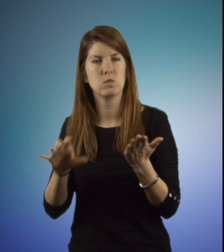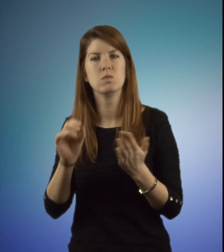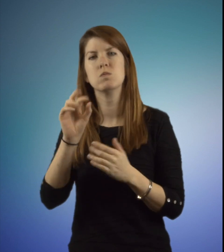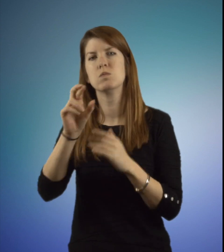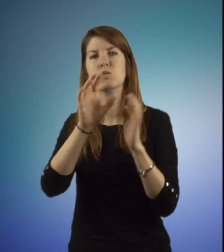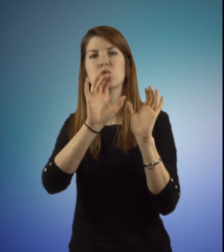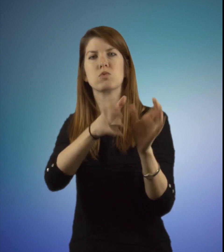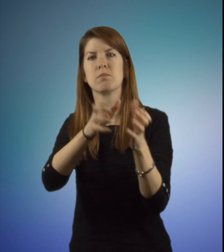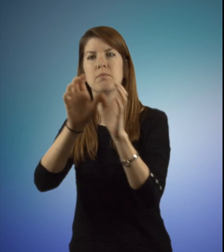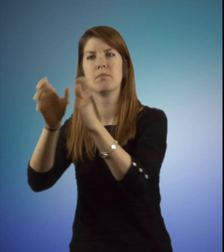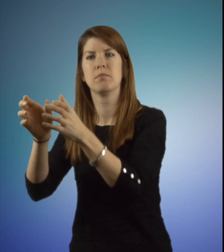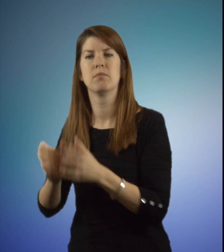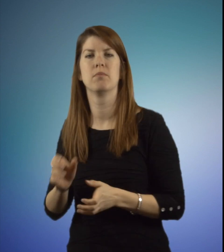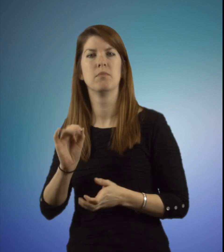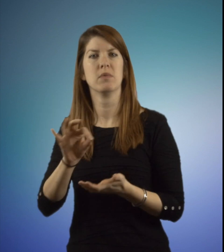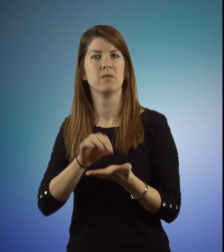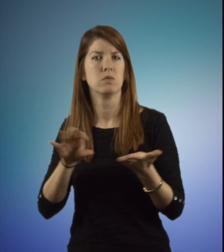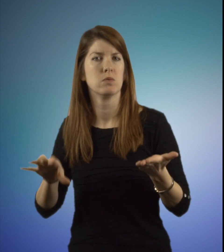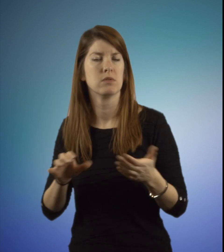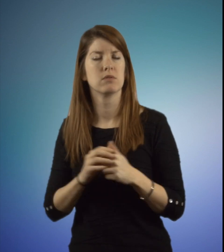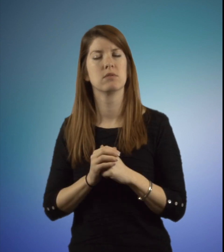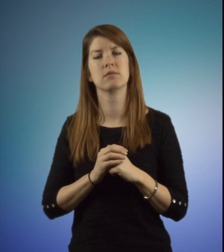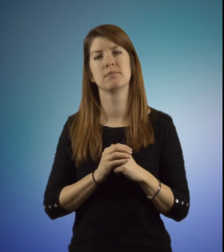of individual students or groups of students.